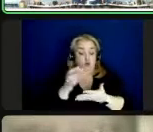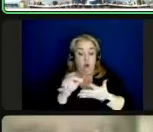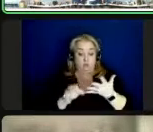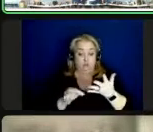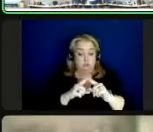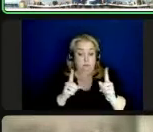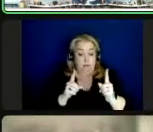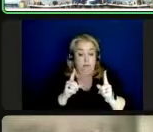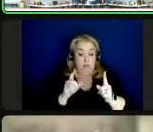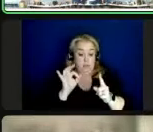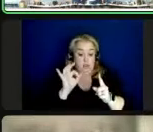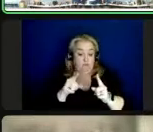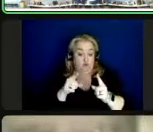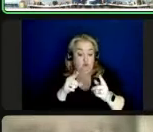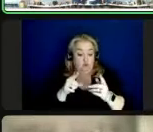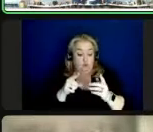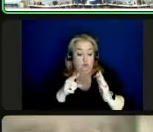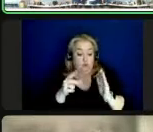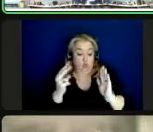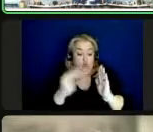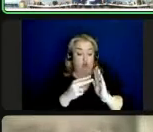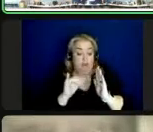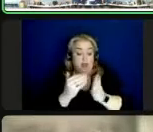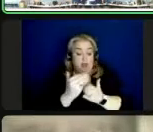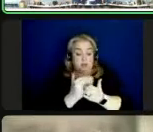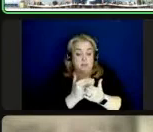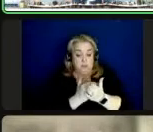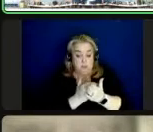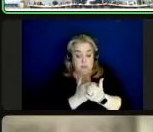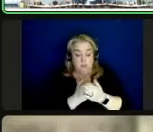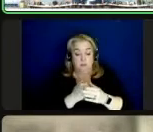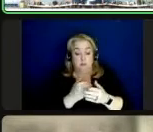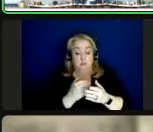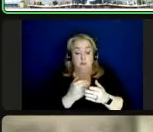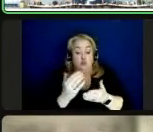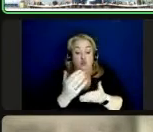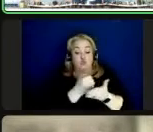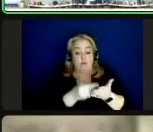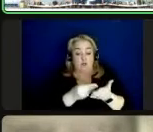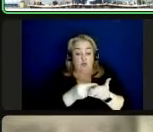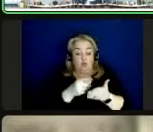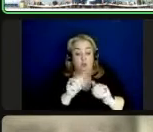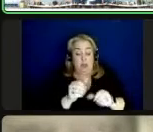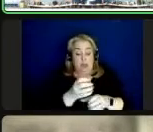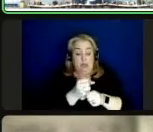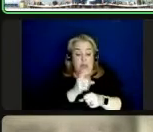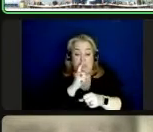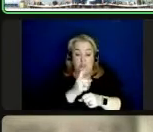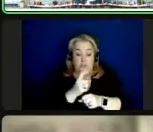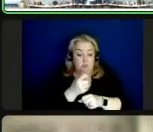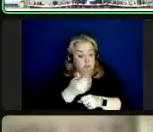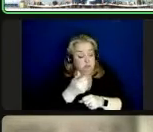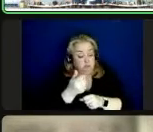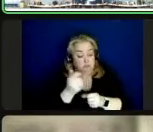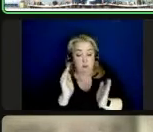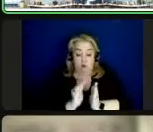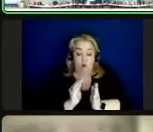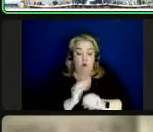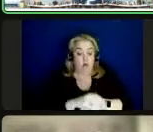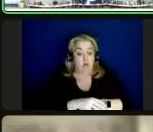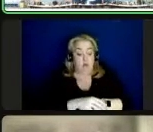WE'RE HAPPY TO EXPLORE OTHER